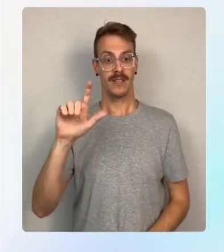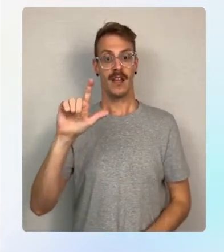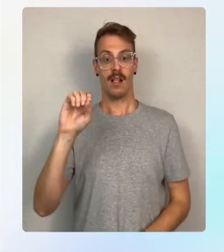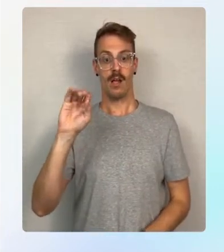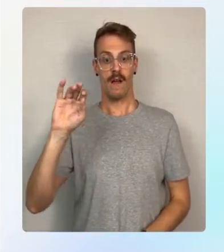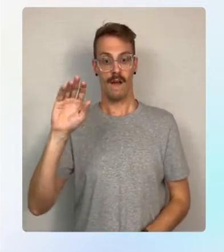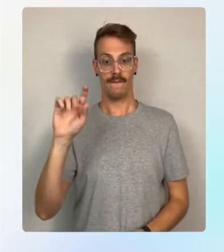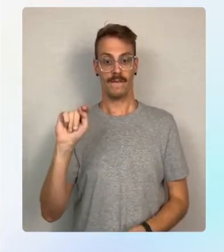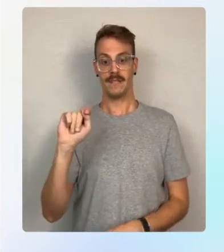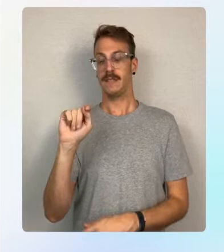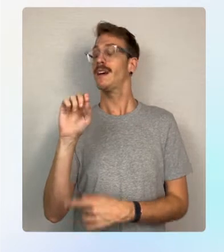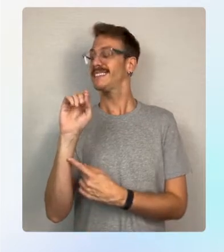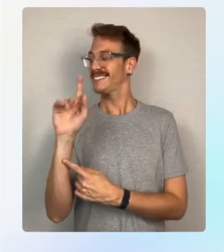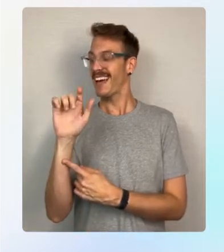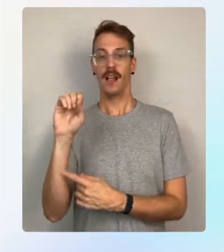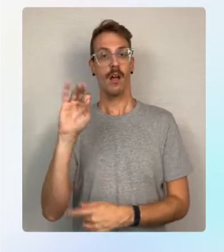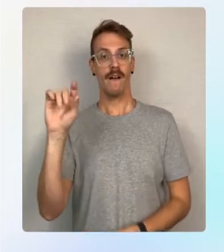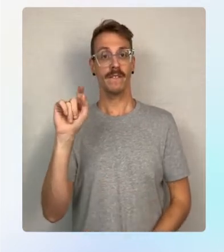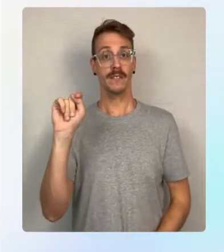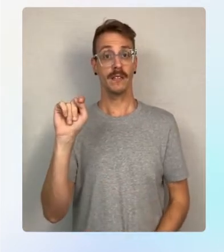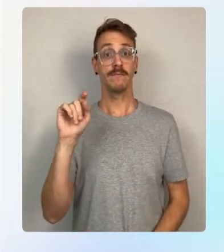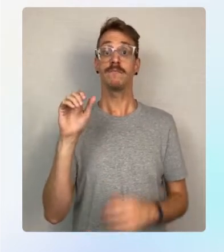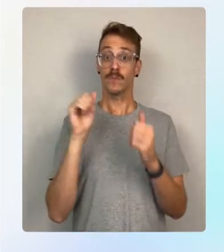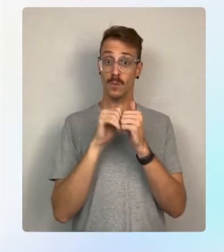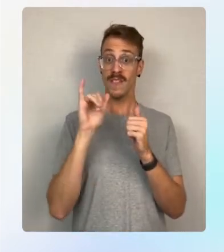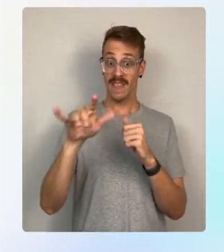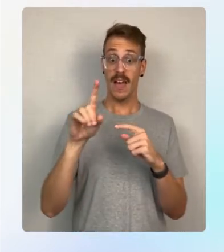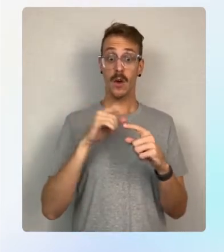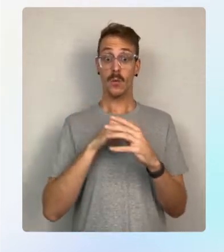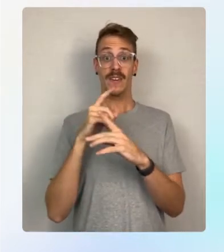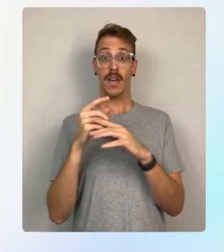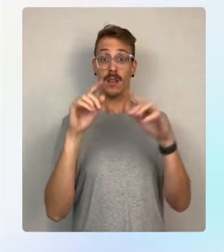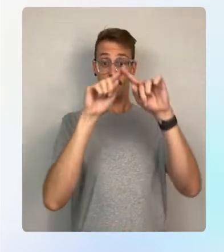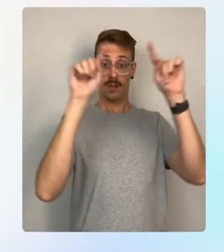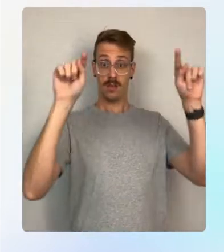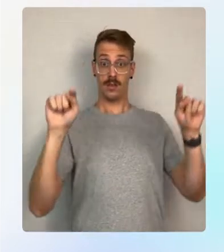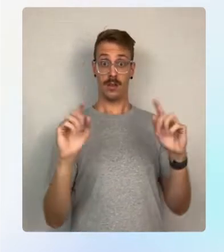With this extension, we can reuse the same foveation map,